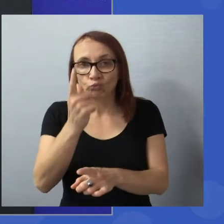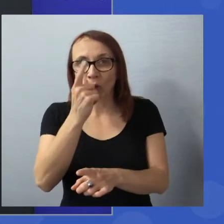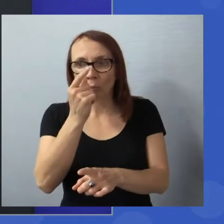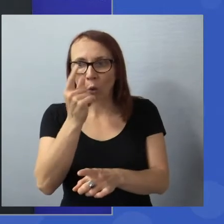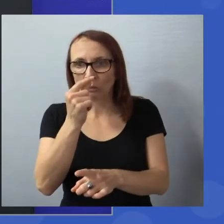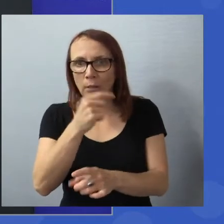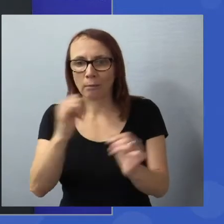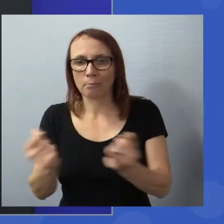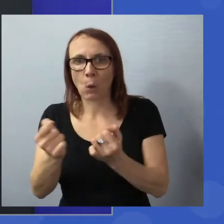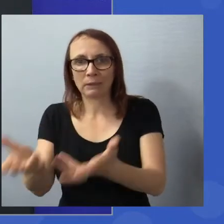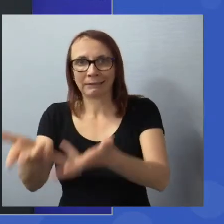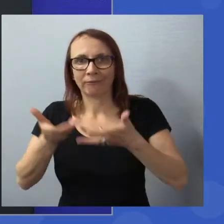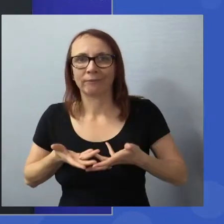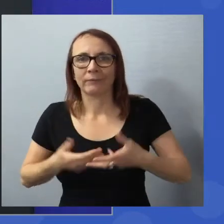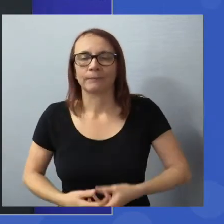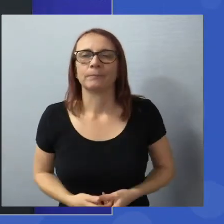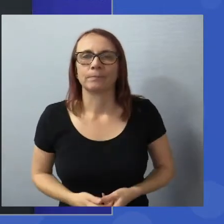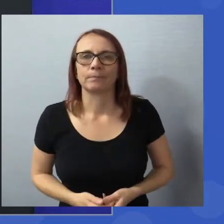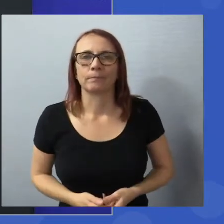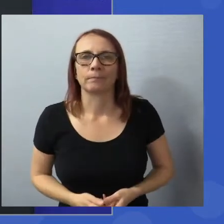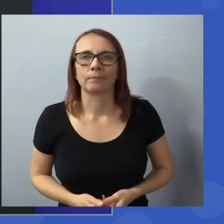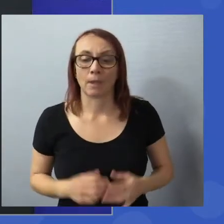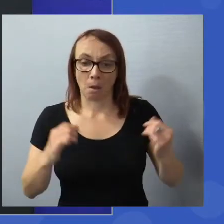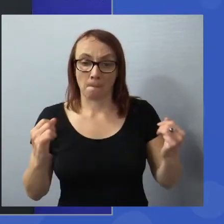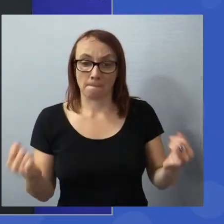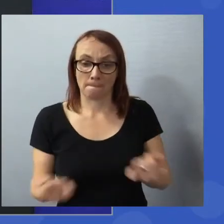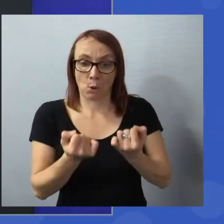things and within the powers that we do have we can try to make a difference